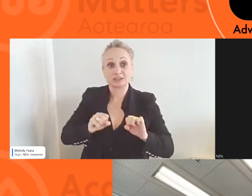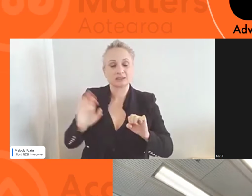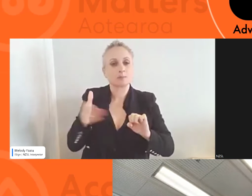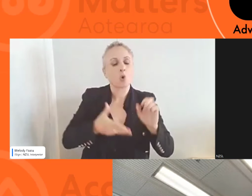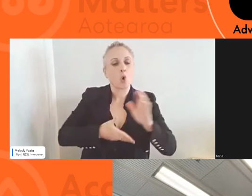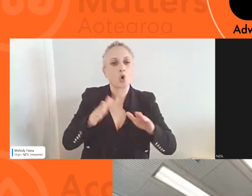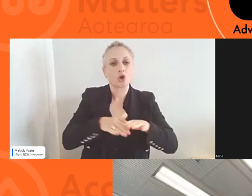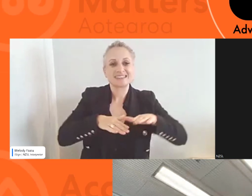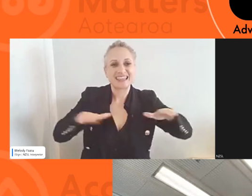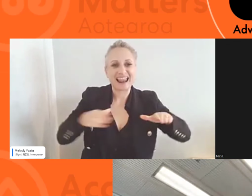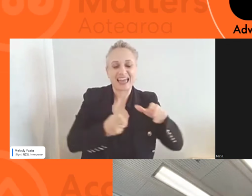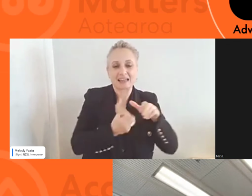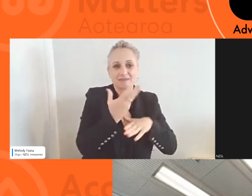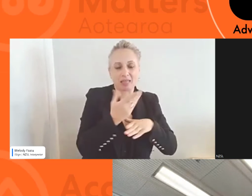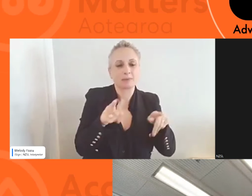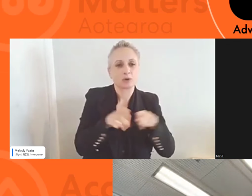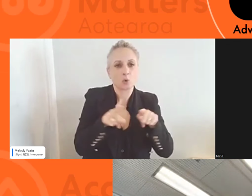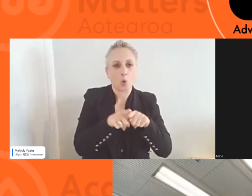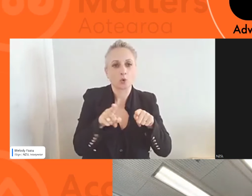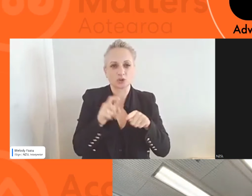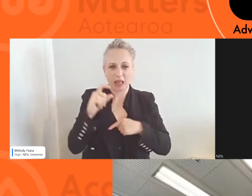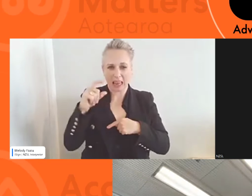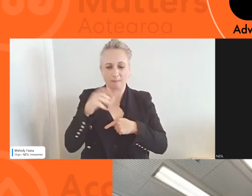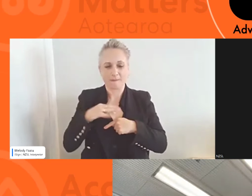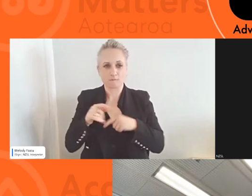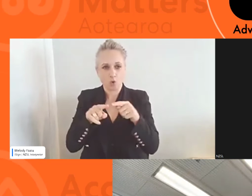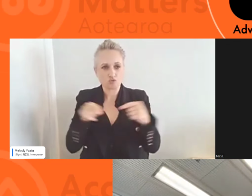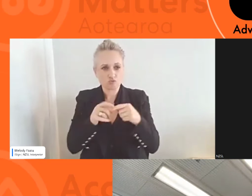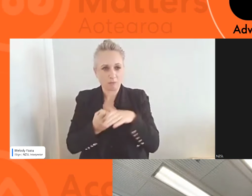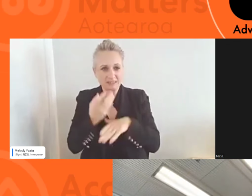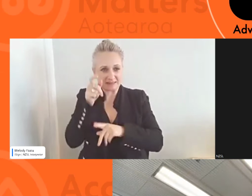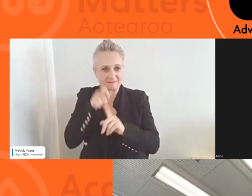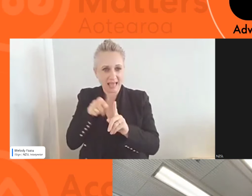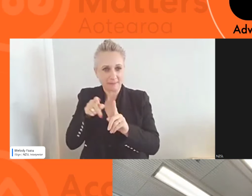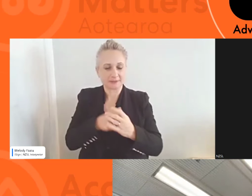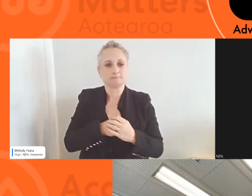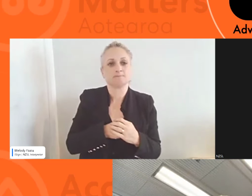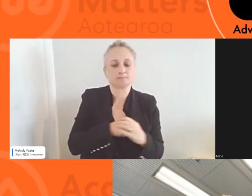developer. You're right. And one other school of thought, the multi-generational